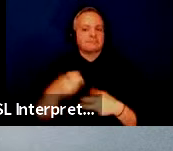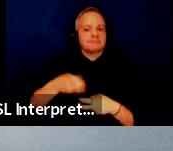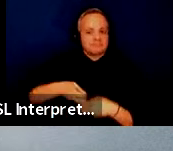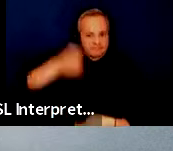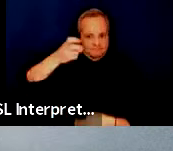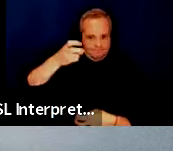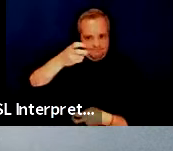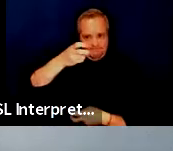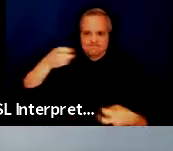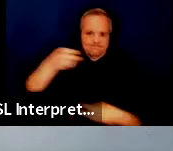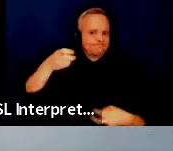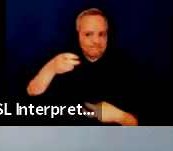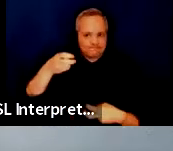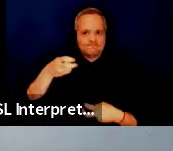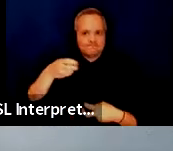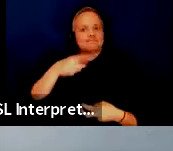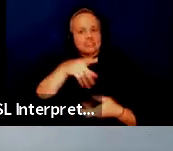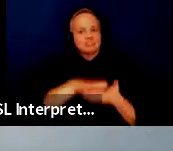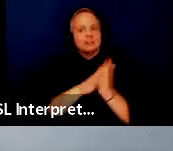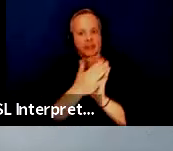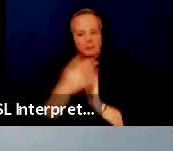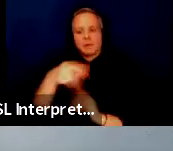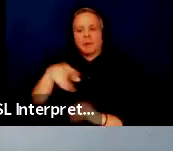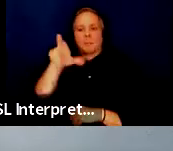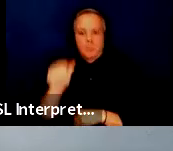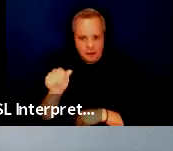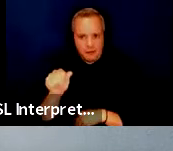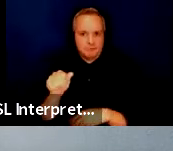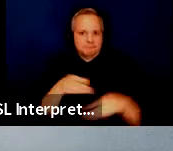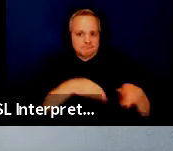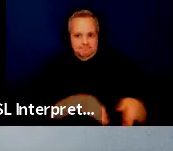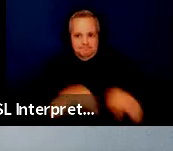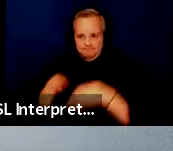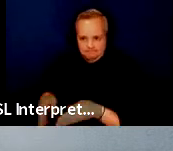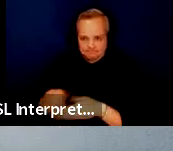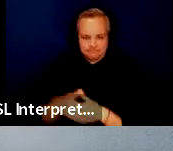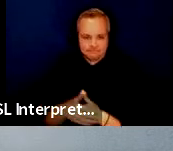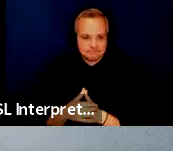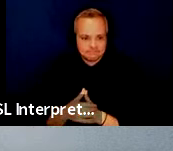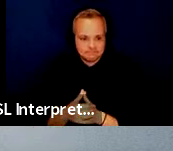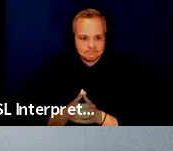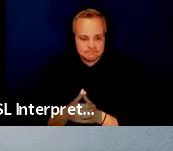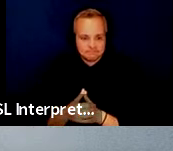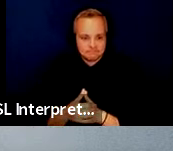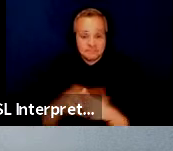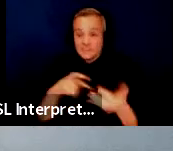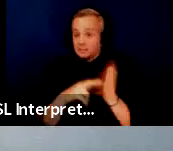INJURY AND BECOMING A PARAPLEGIC. SINCE THEN, HE HAS NEVER LET HIS DISABILITY STOP HIM.